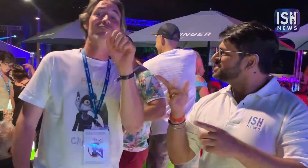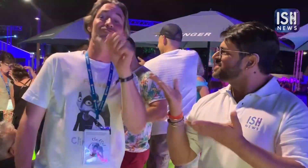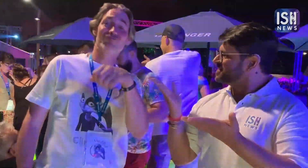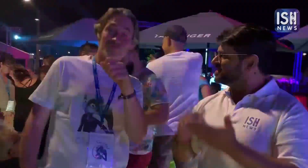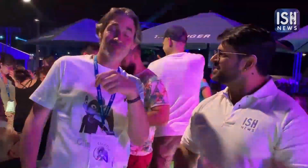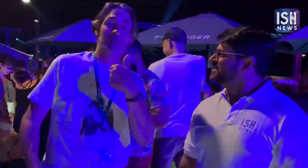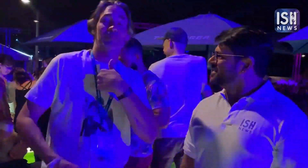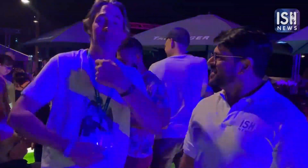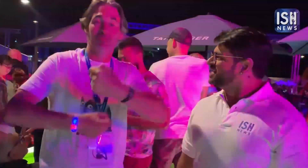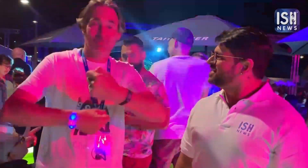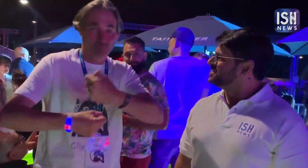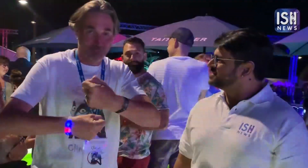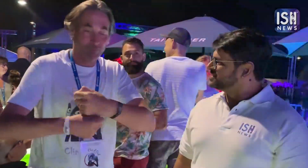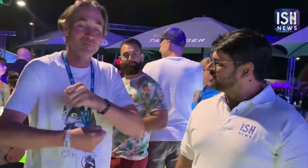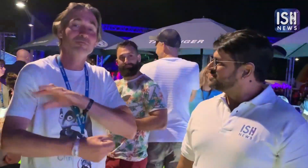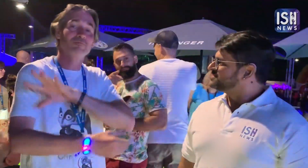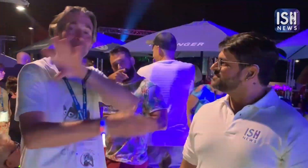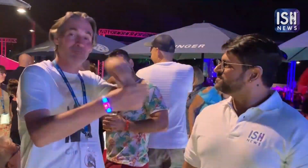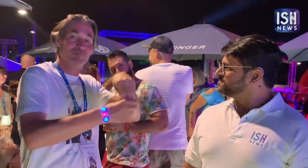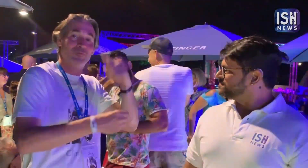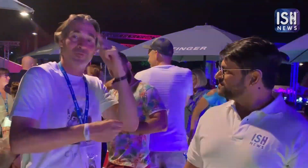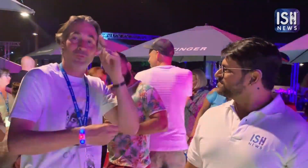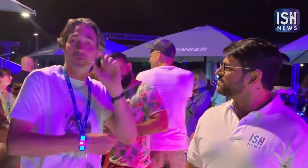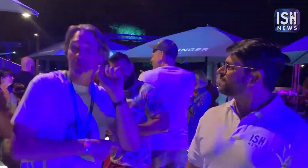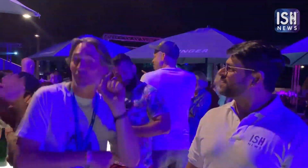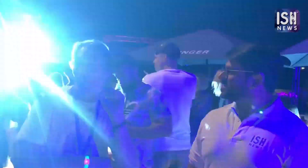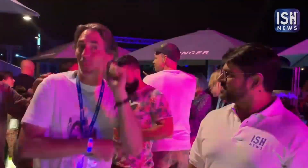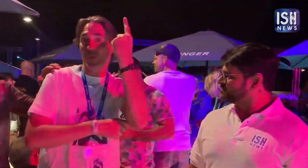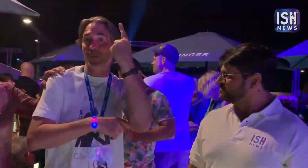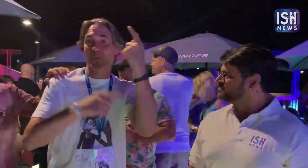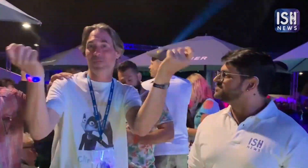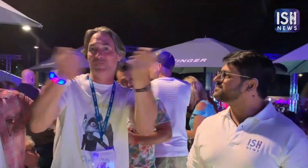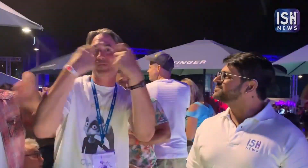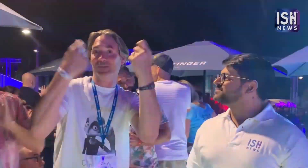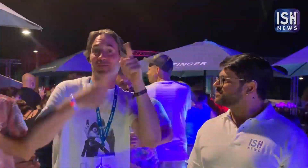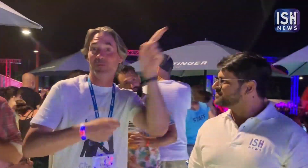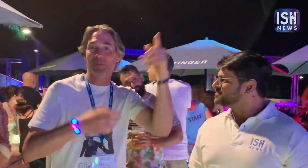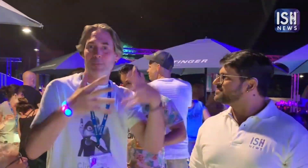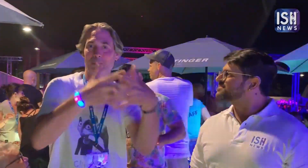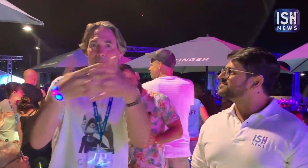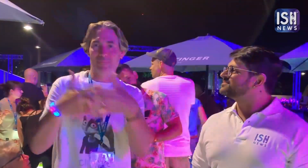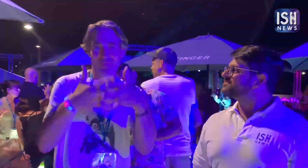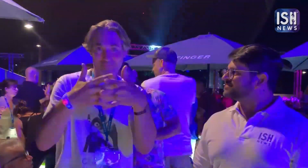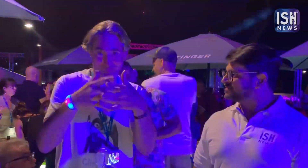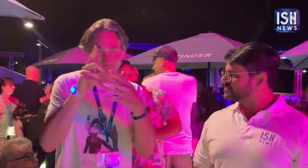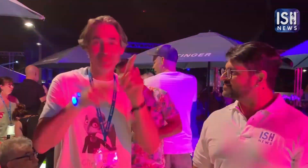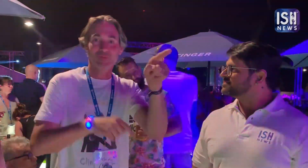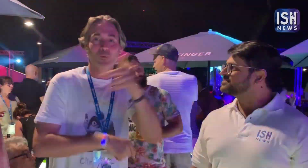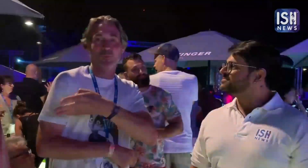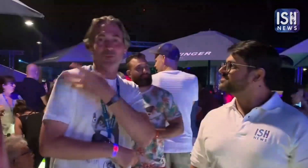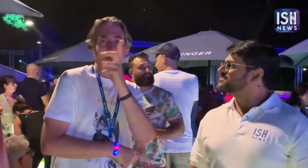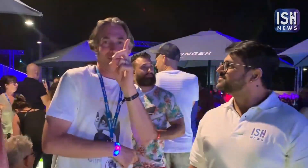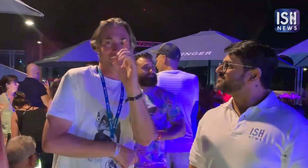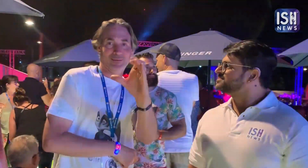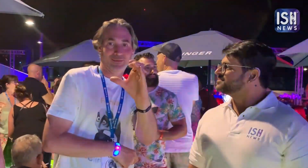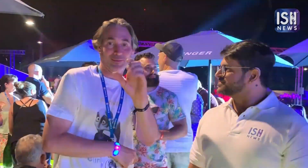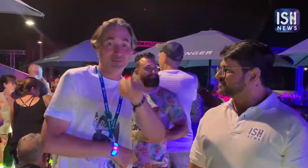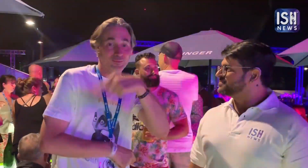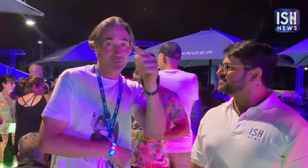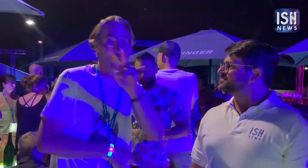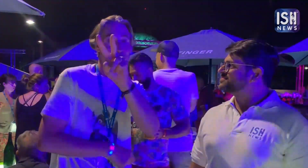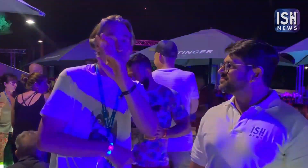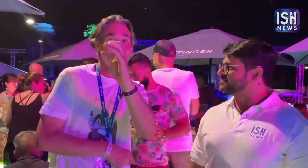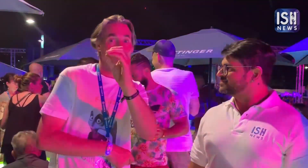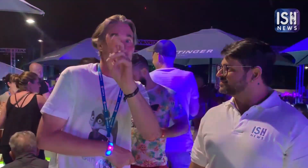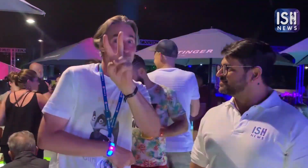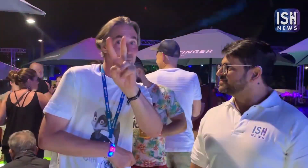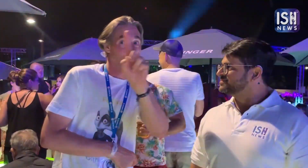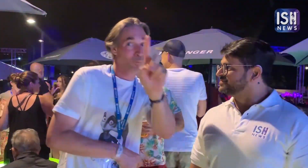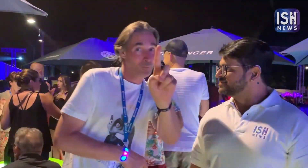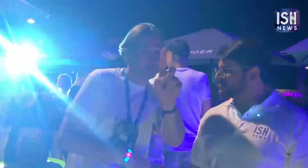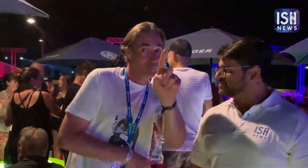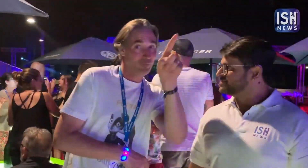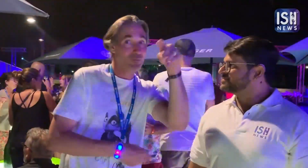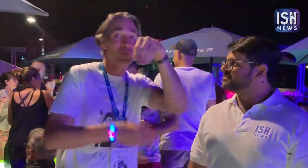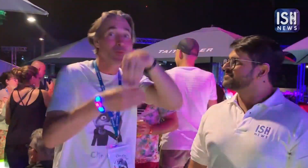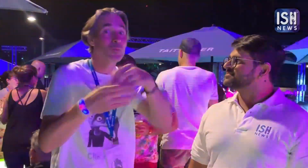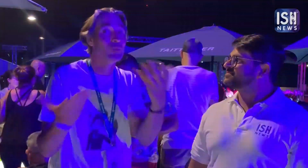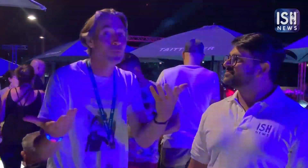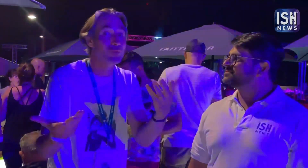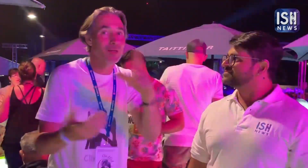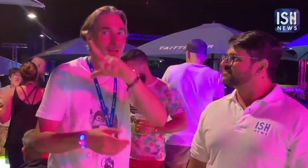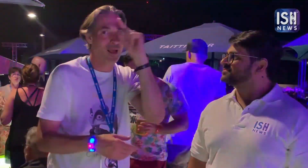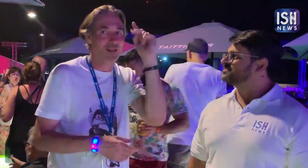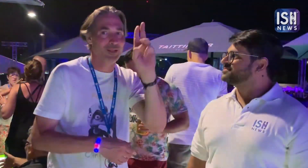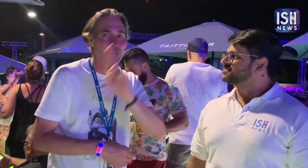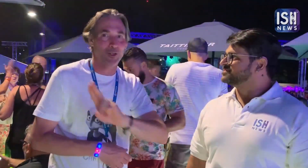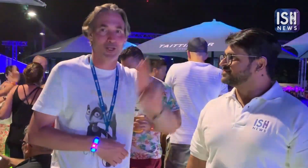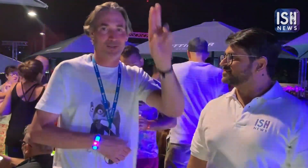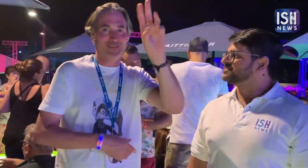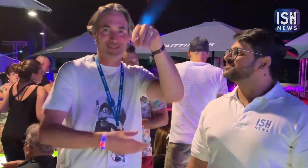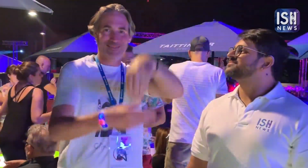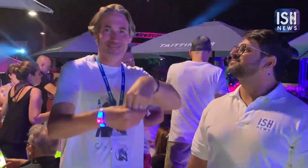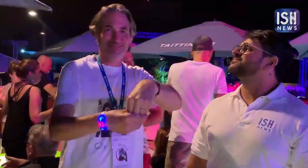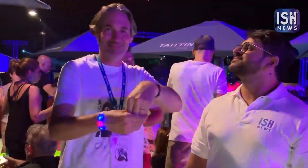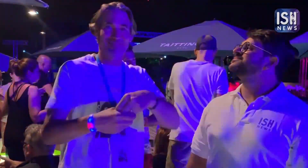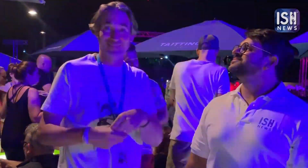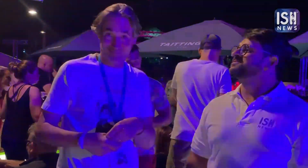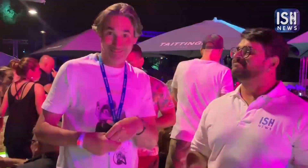Yes! I am working with OIOL Festival in Washington D.C, USA at Gallaudet University in 2021.